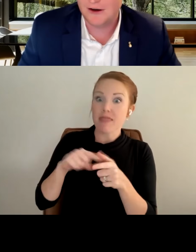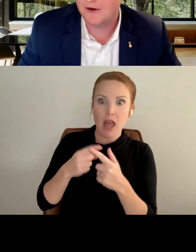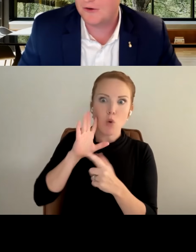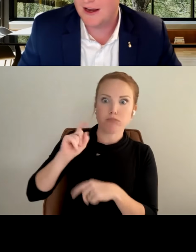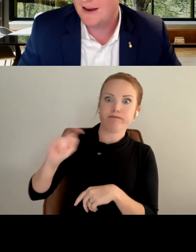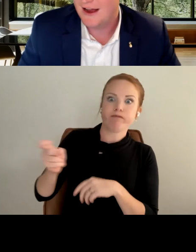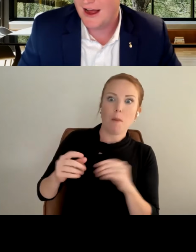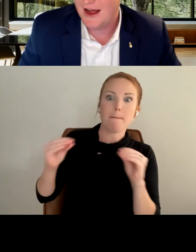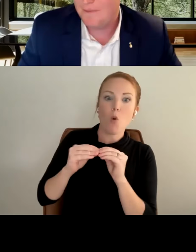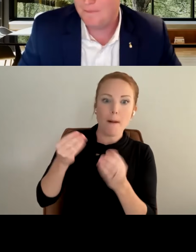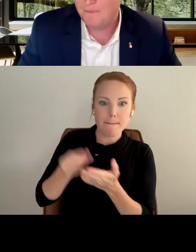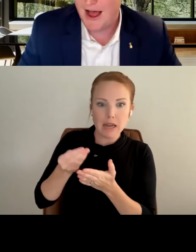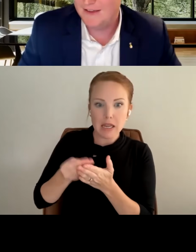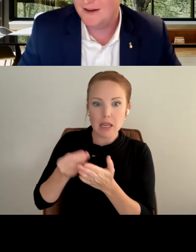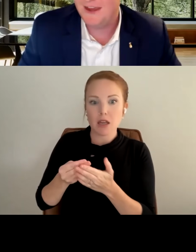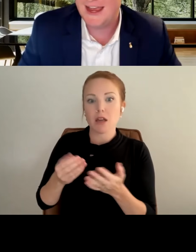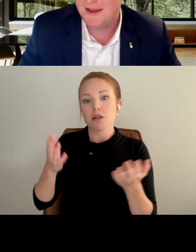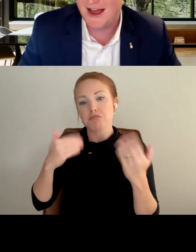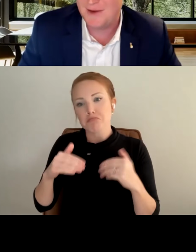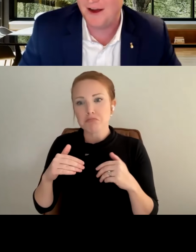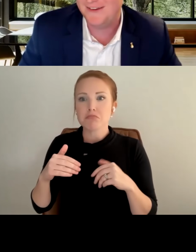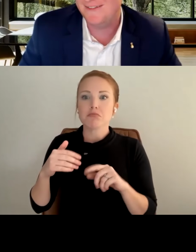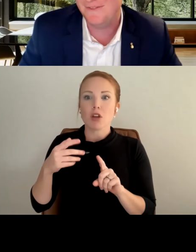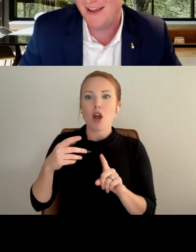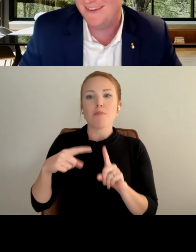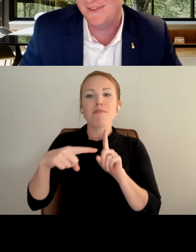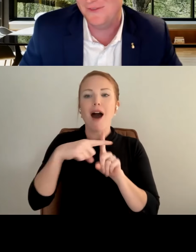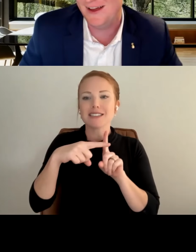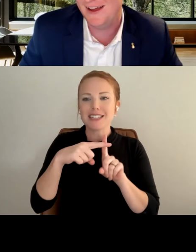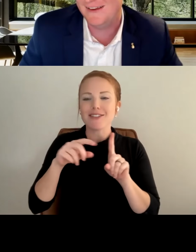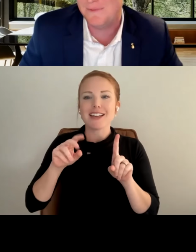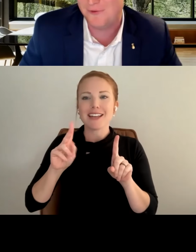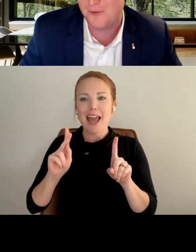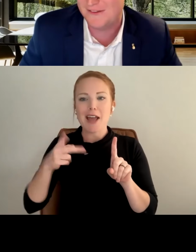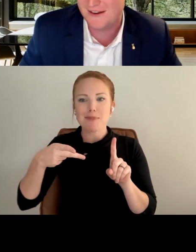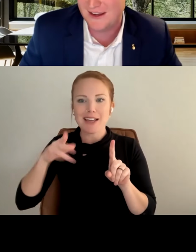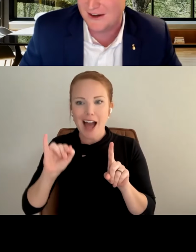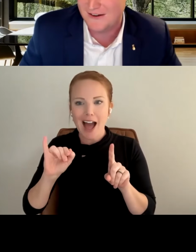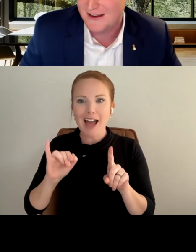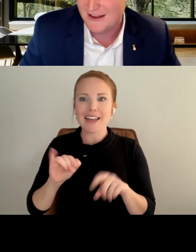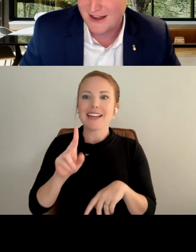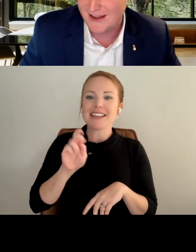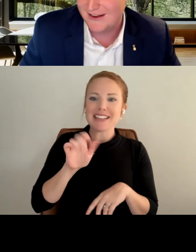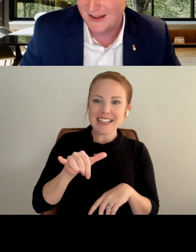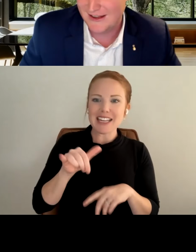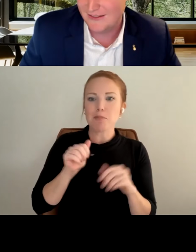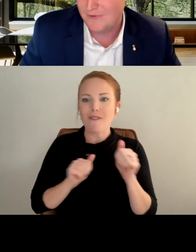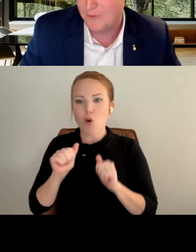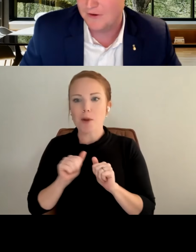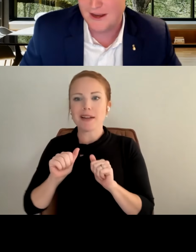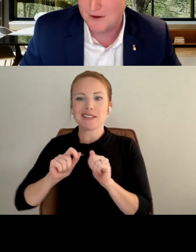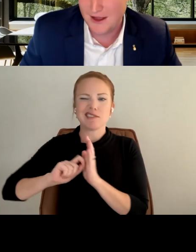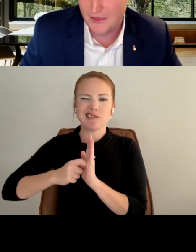are great. A positive KPI, positive key performance indicator. I love the word KPI -